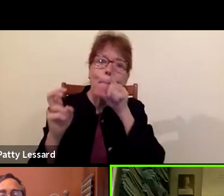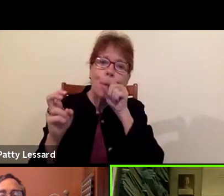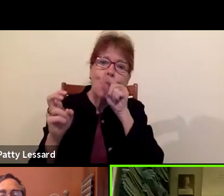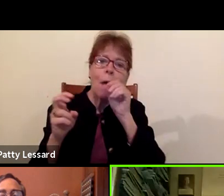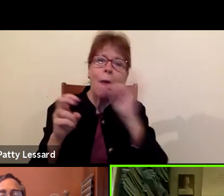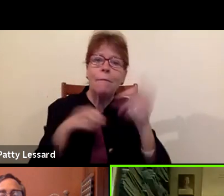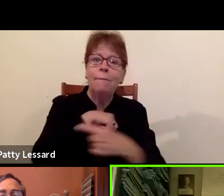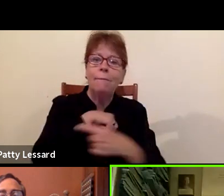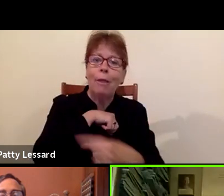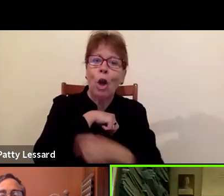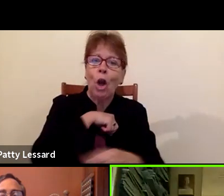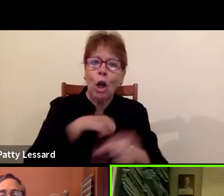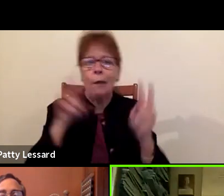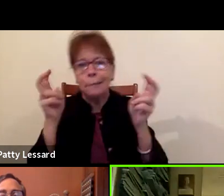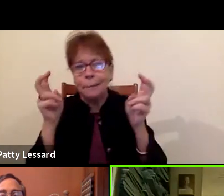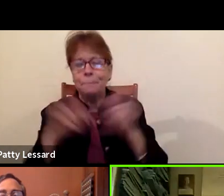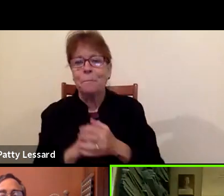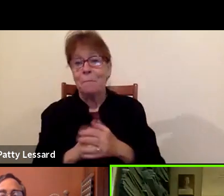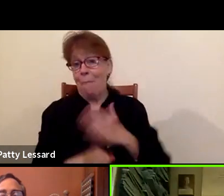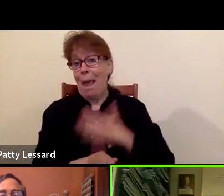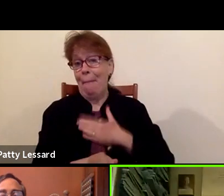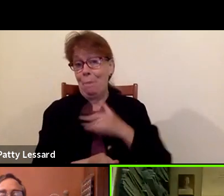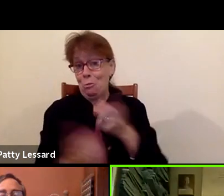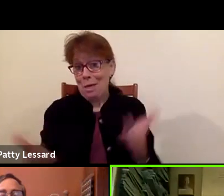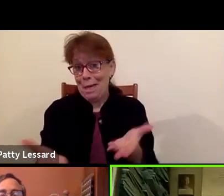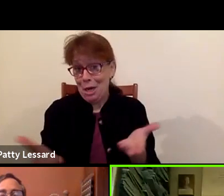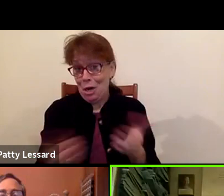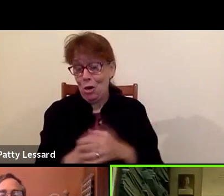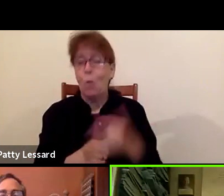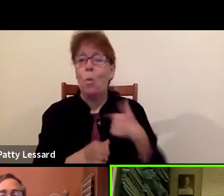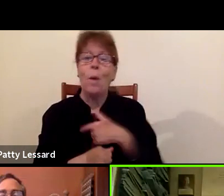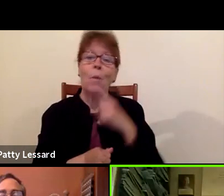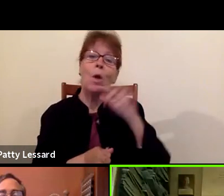group can do in the computer interface community and we're also considering making groups.